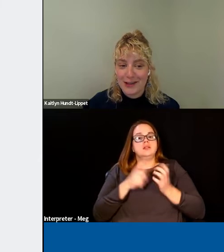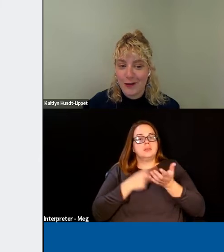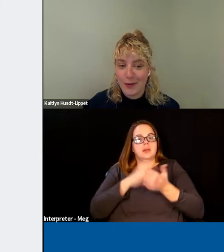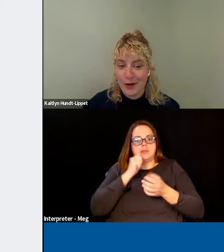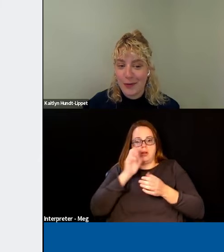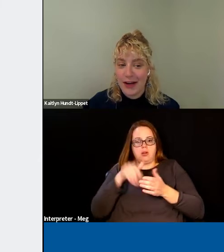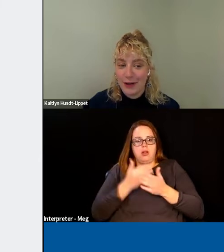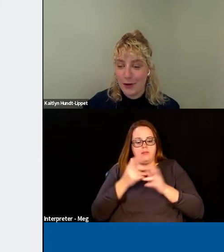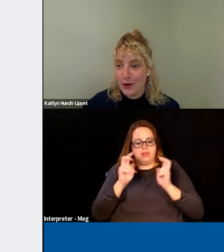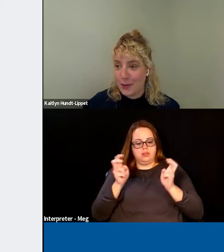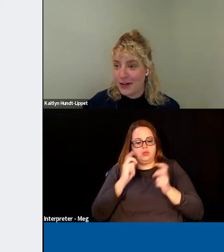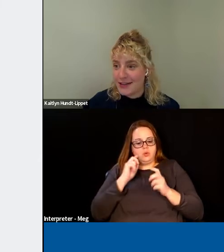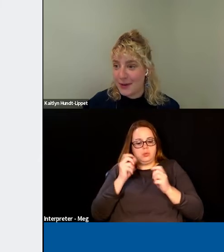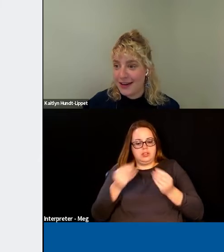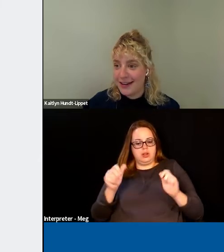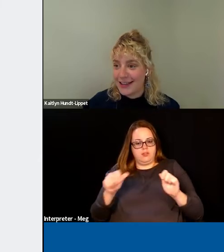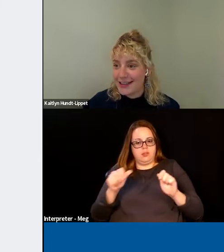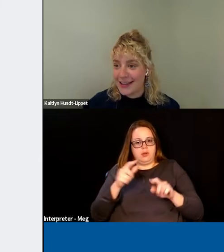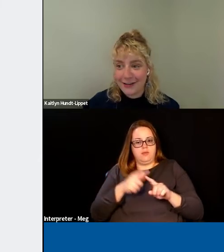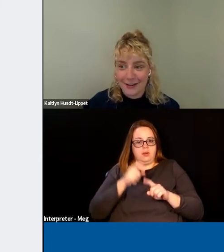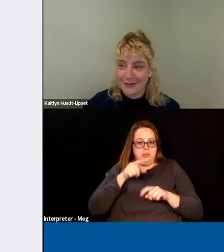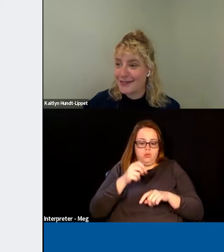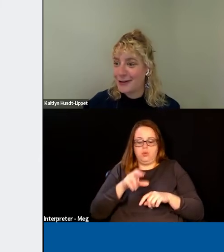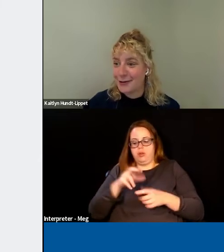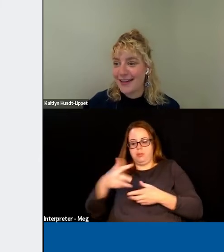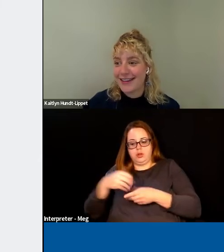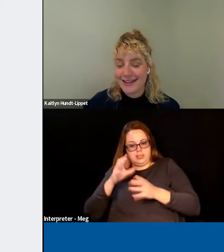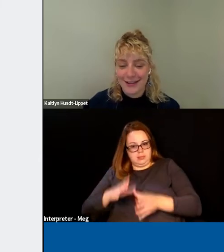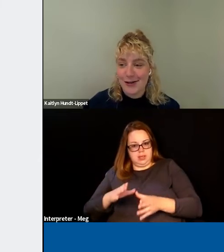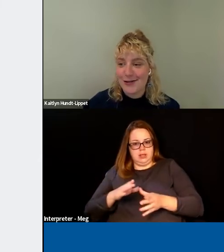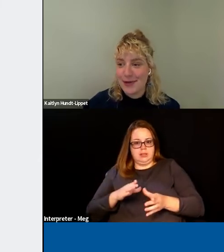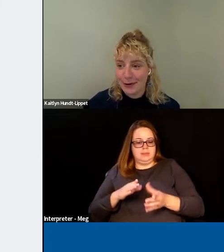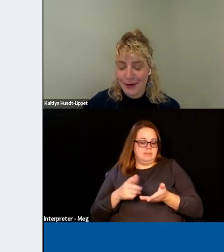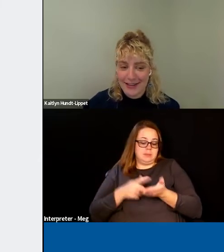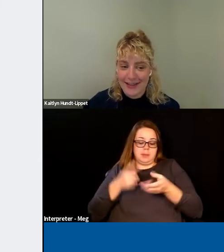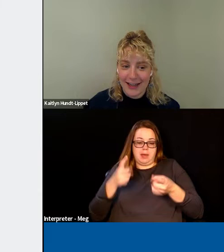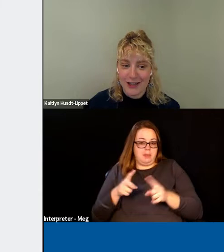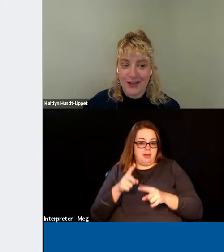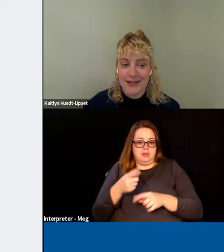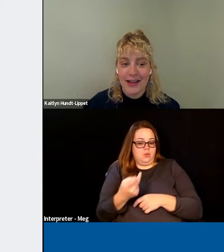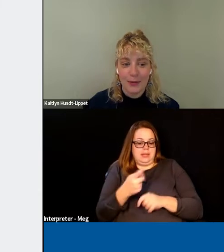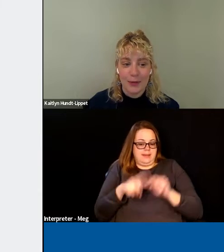will be solvable by you or the participant, and that's just kind of the way that things go. People run into tech issues.